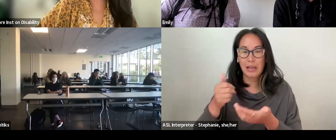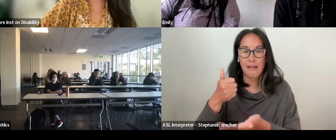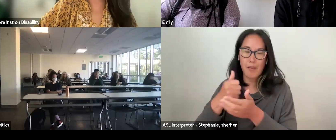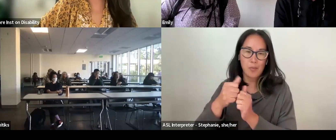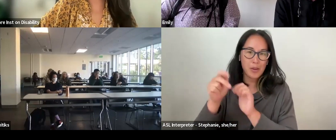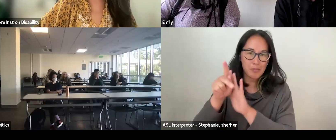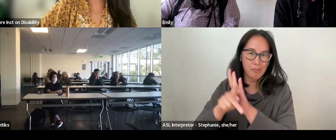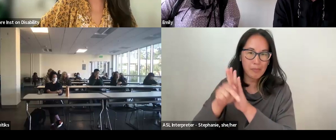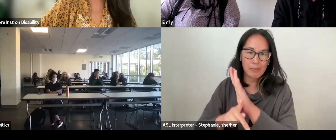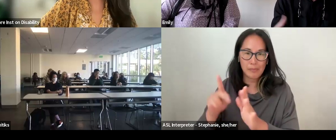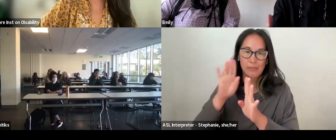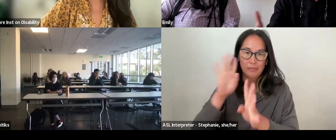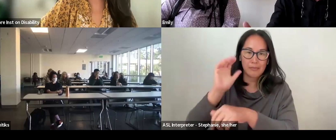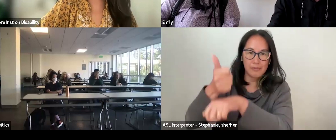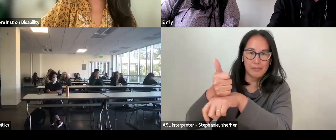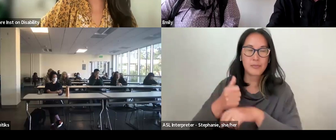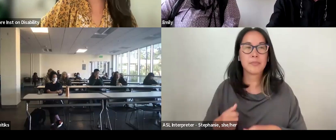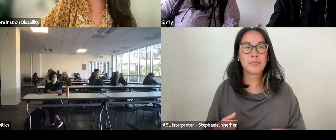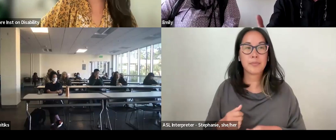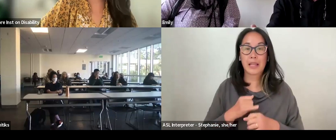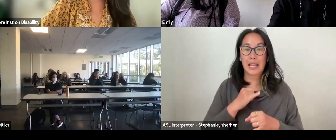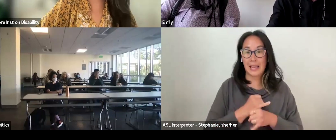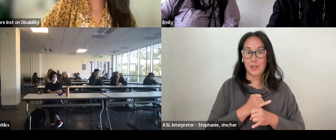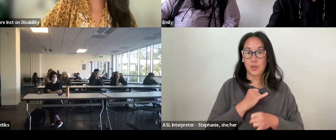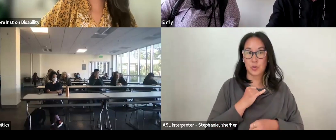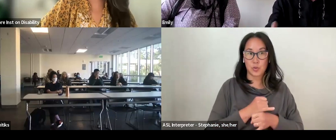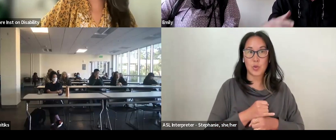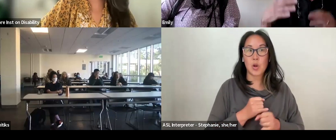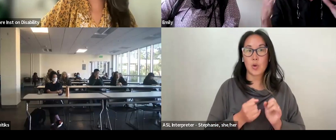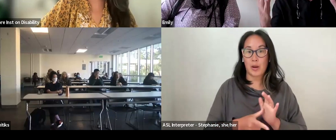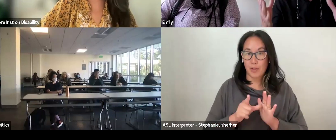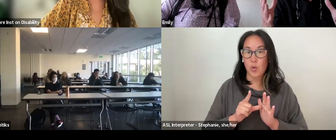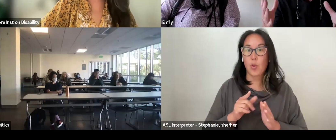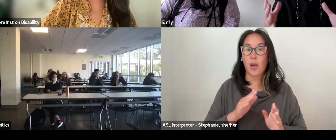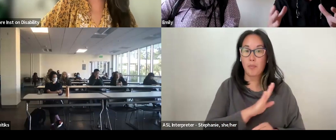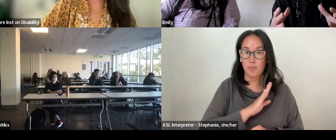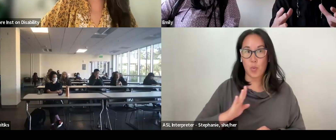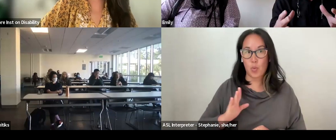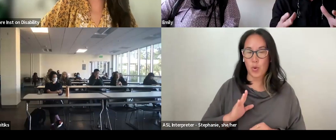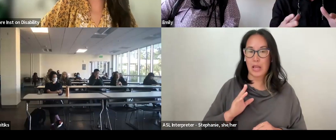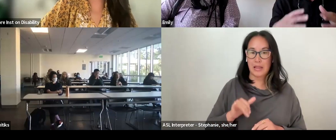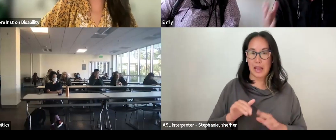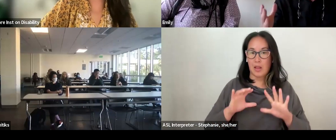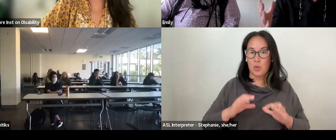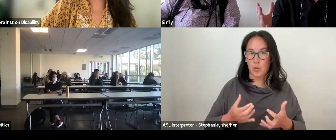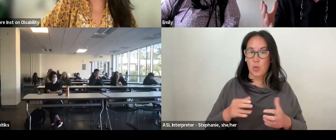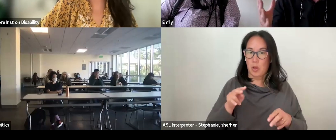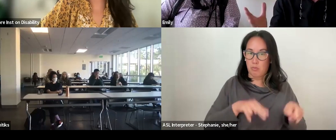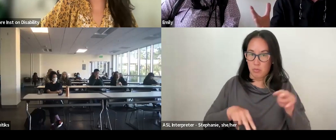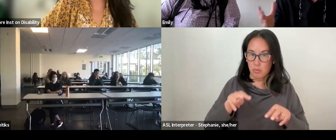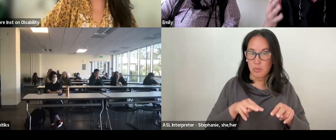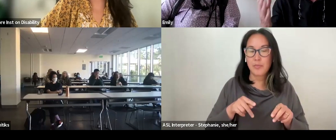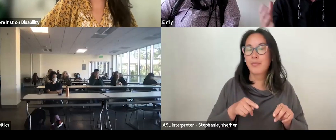Institutional review boards are the oversight bodies that are not composed of bioethicists by